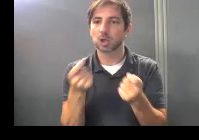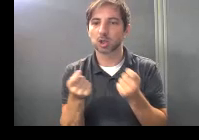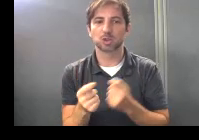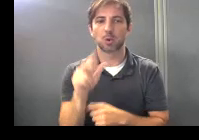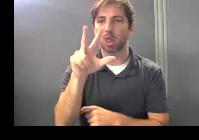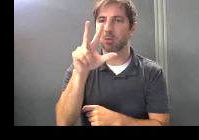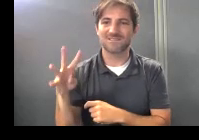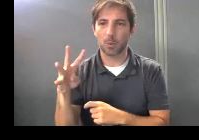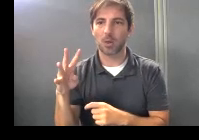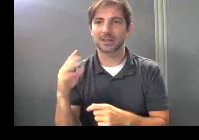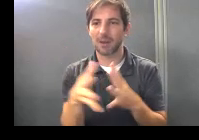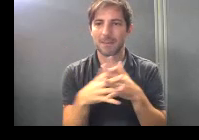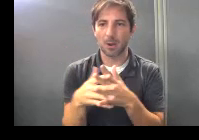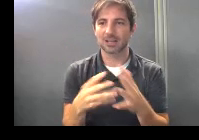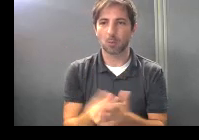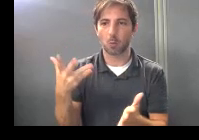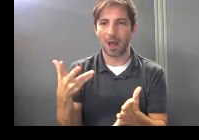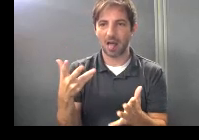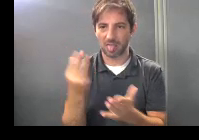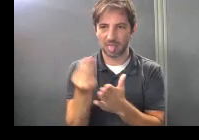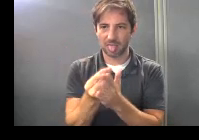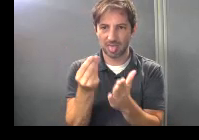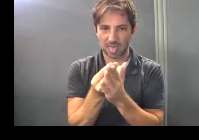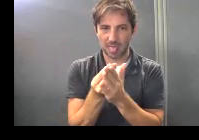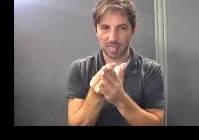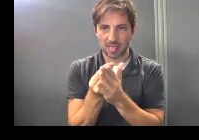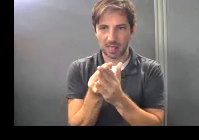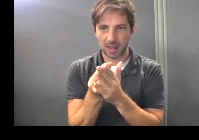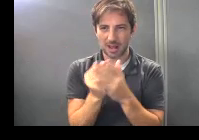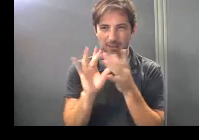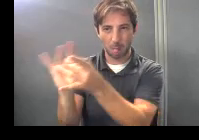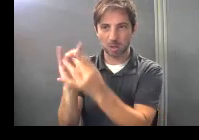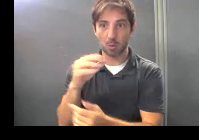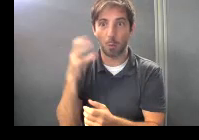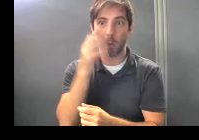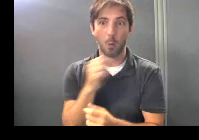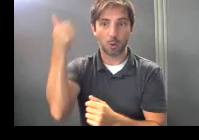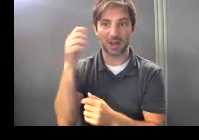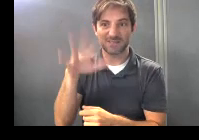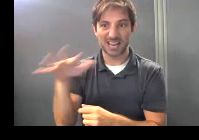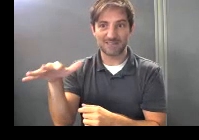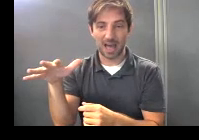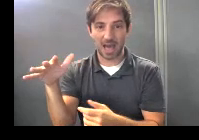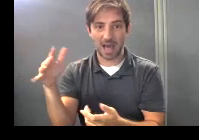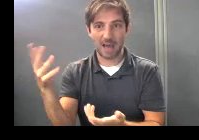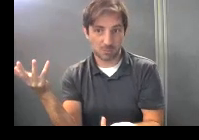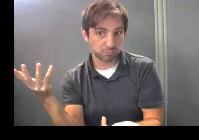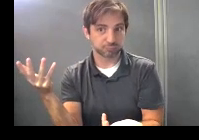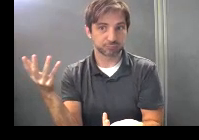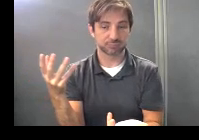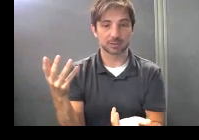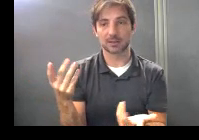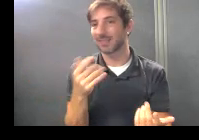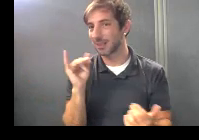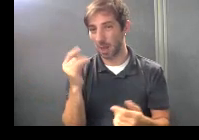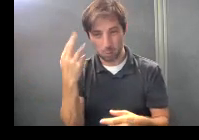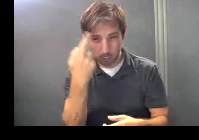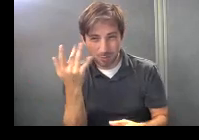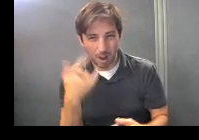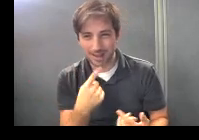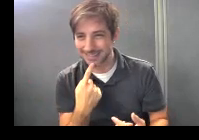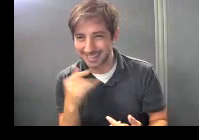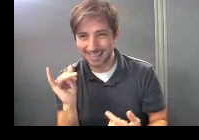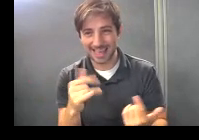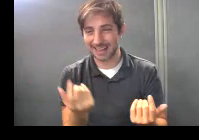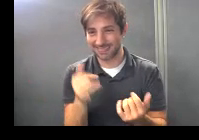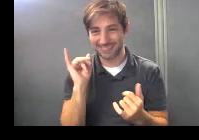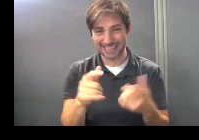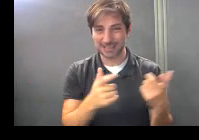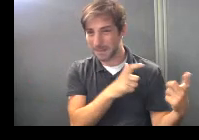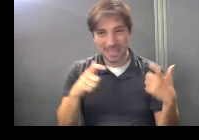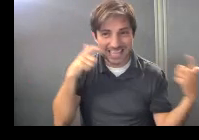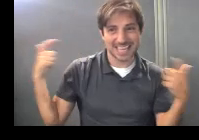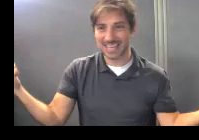THIS IS A HUGE PART OF YOUR AUDIENCE, MUSEUM OR PERFORMING ARTS, YOU ARE PROBABLY AWARE